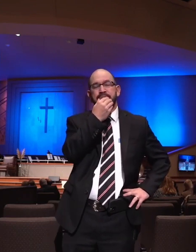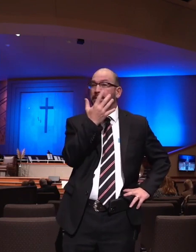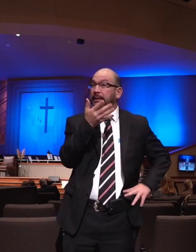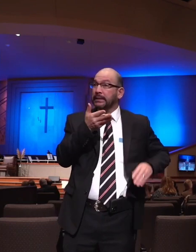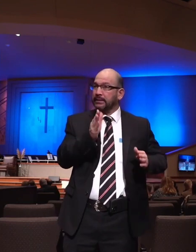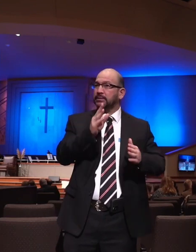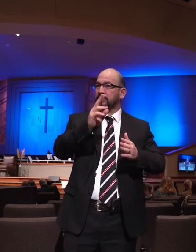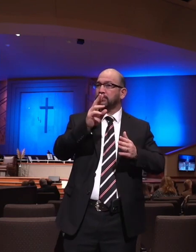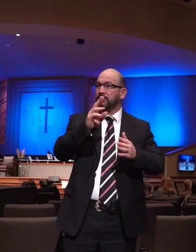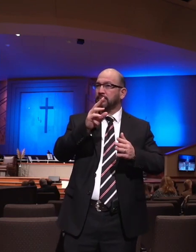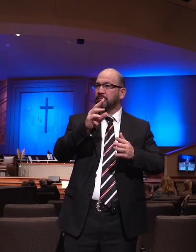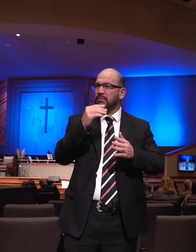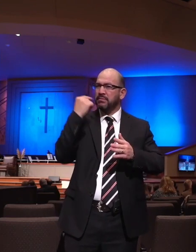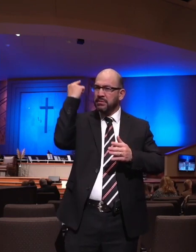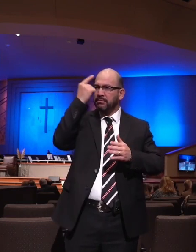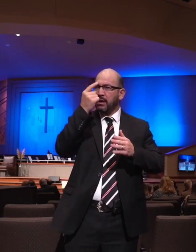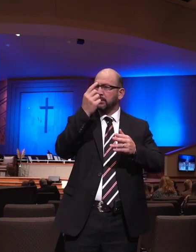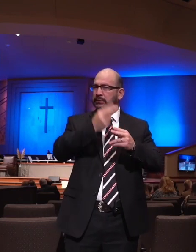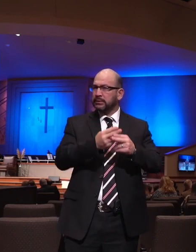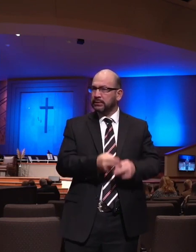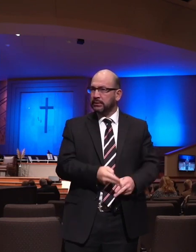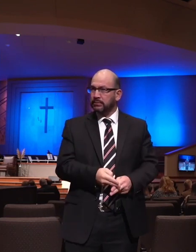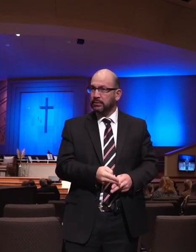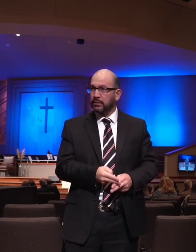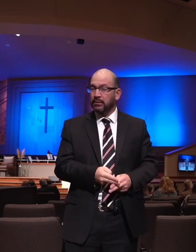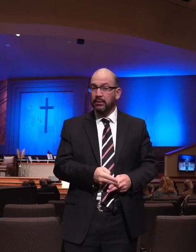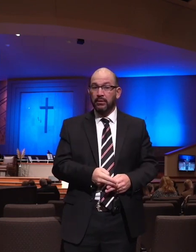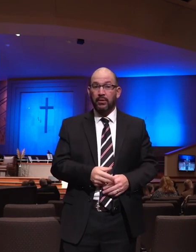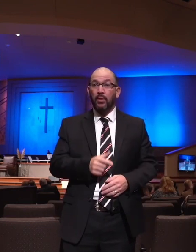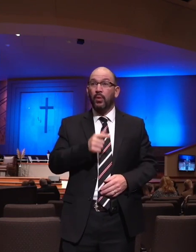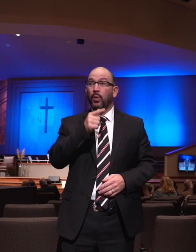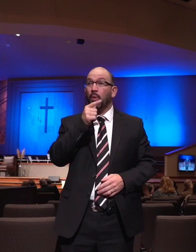a list of people who was it that caused Naaman to be